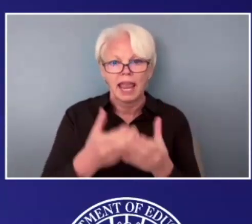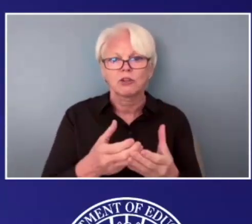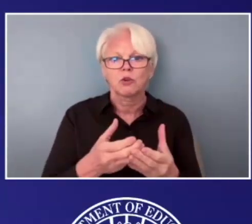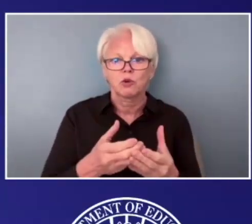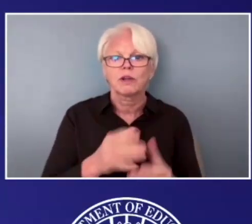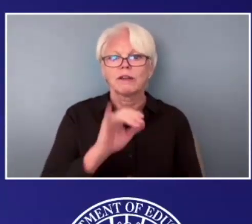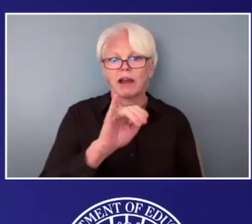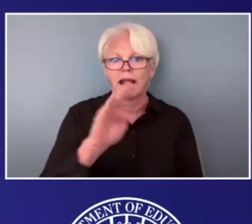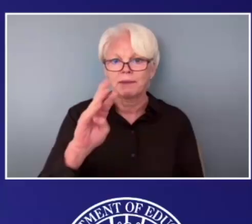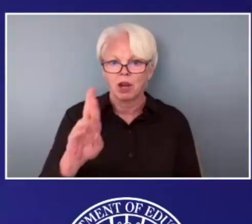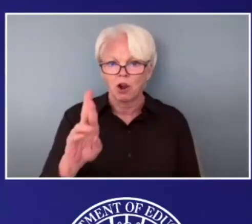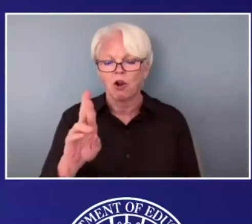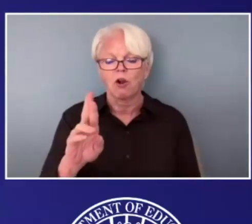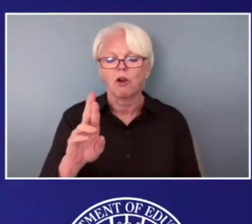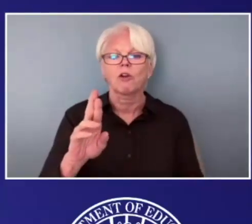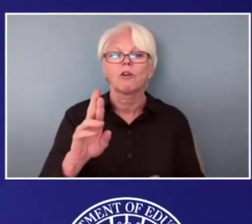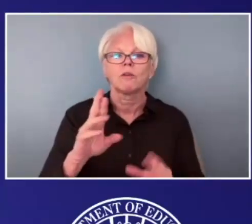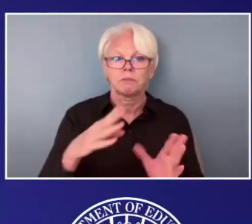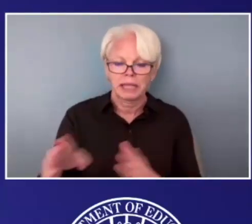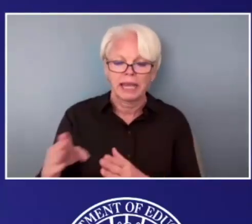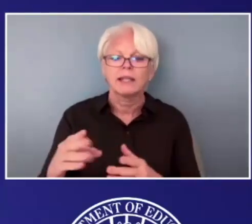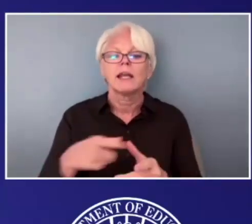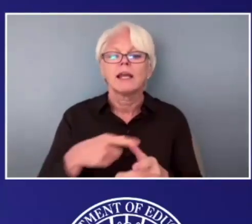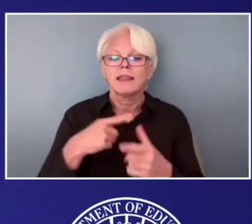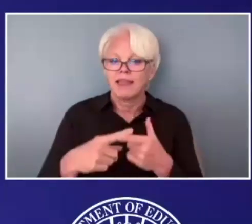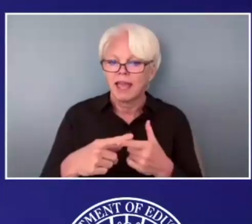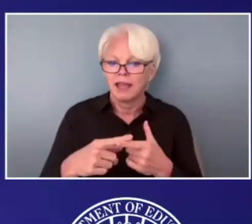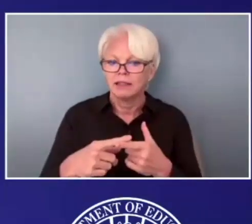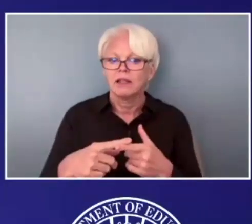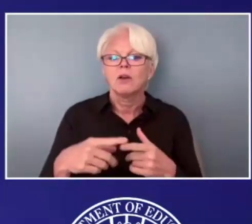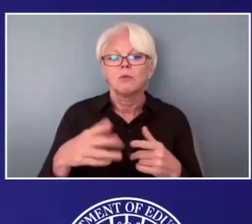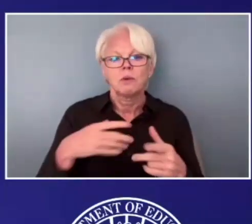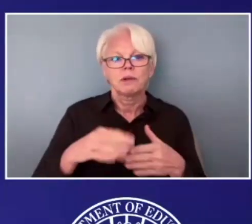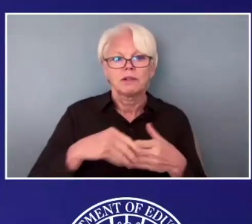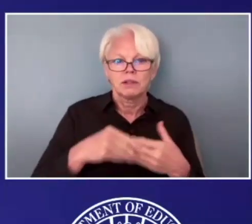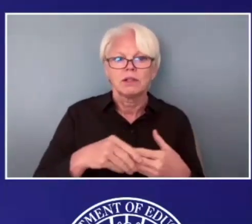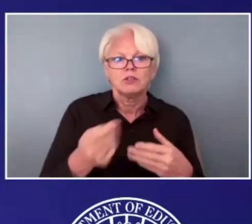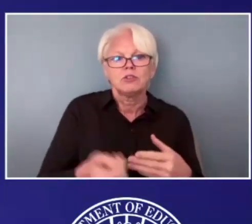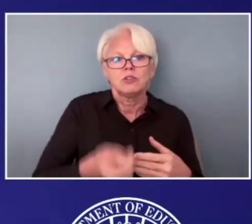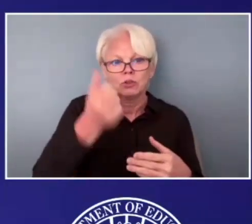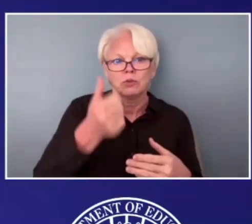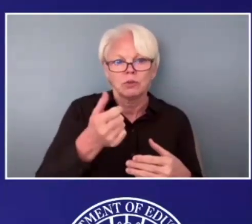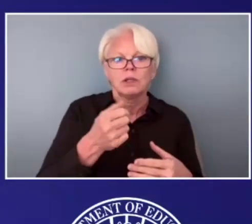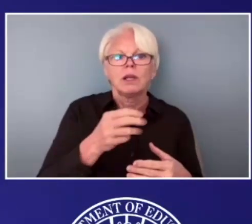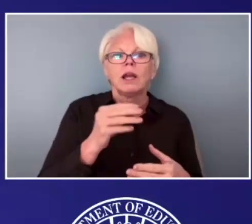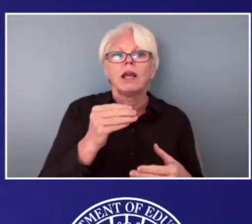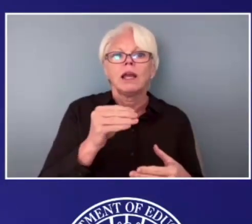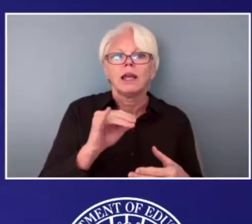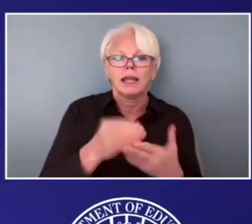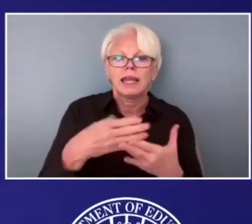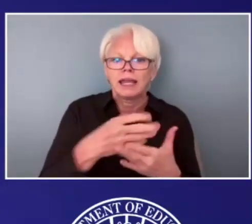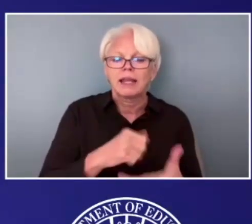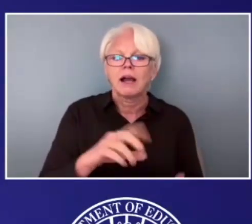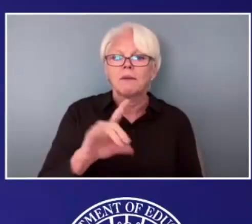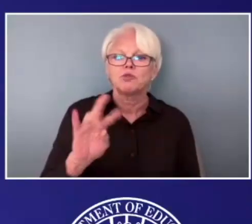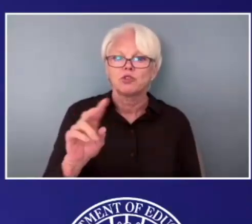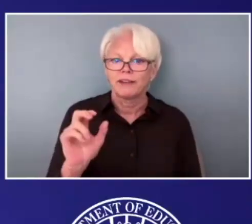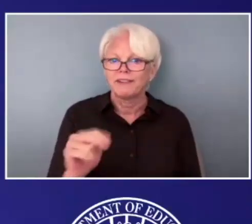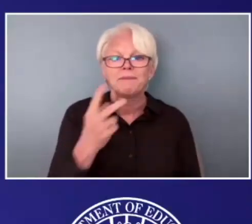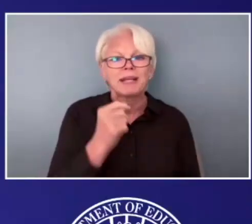statutes where we have flexibility to remove the term Income Driven, if that is not in statute, to help with the transition in borrowers'